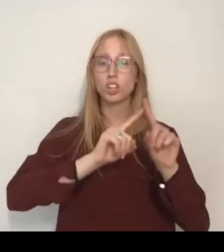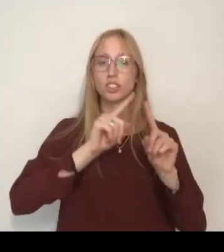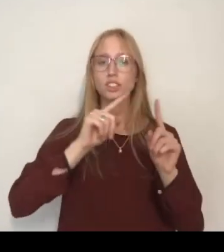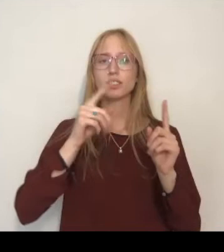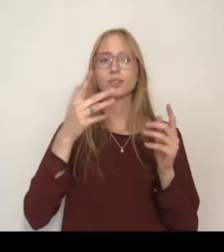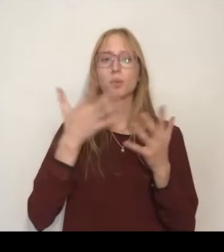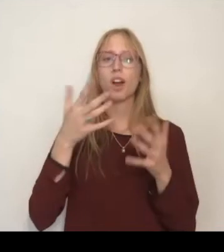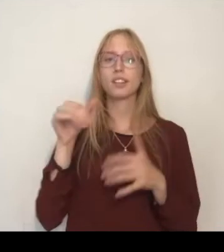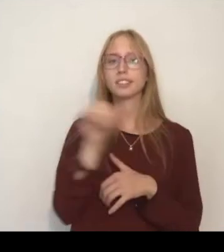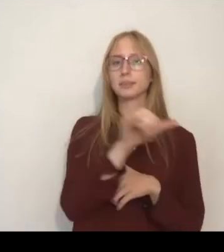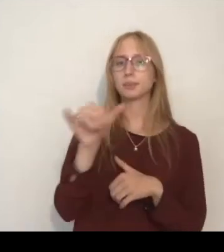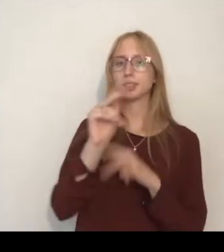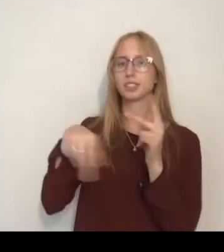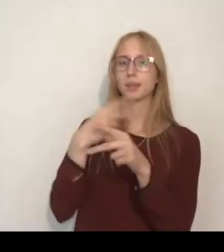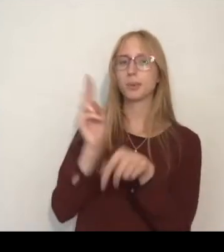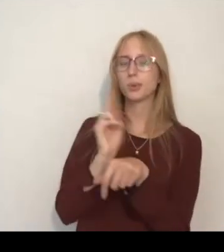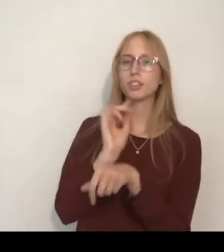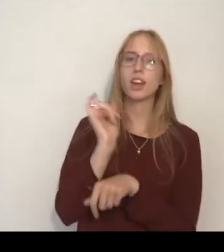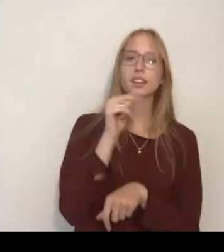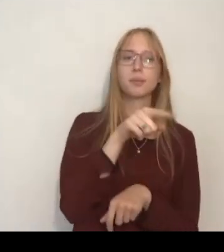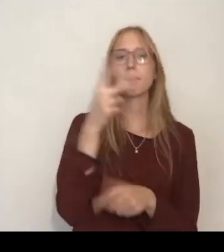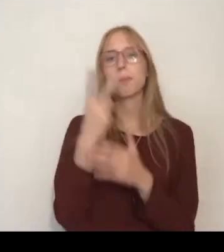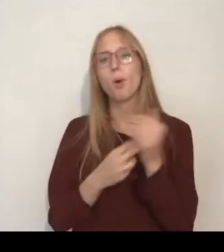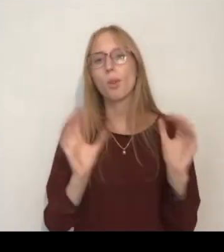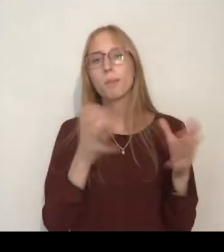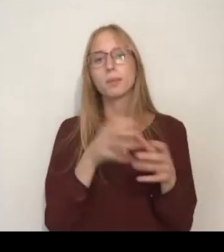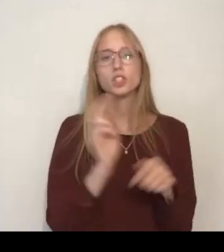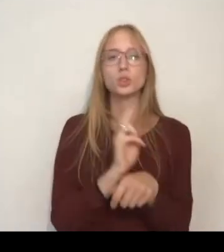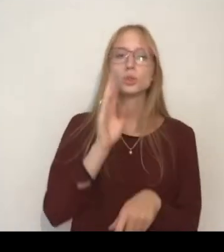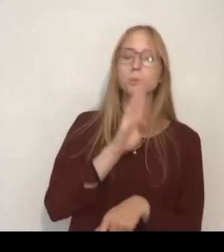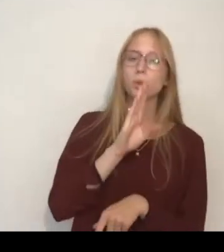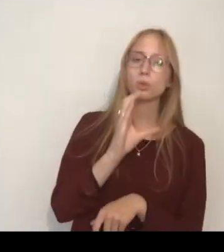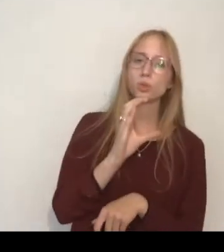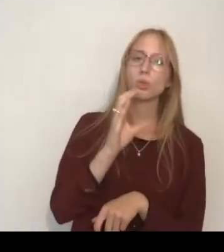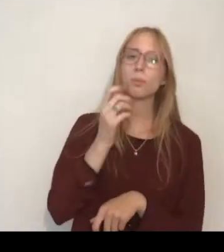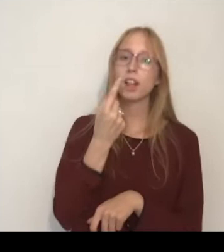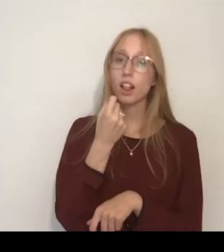You can see the stars are labeling what similar types both population uses.